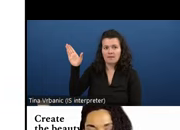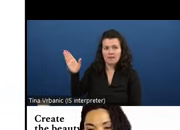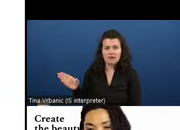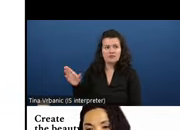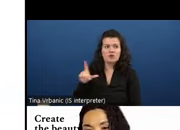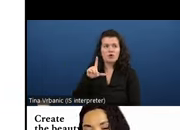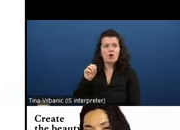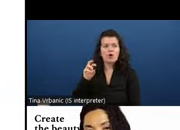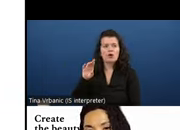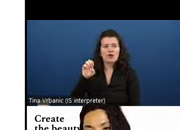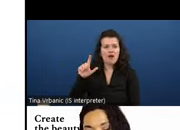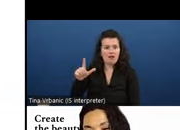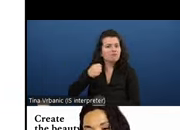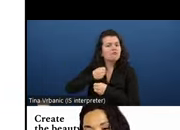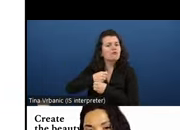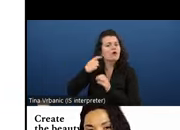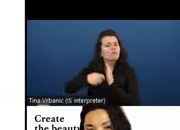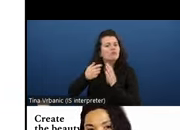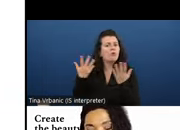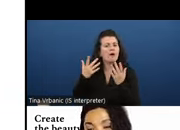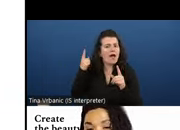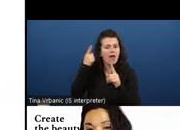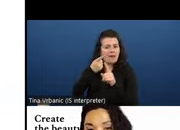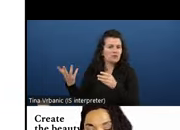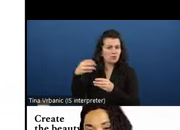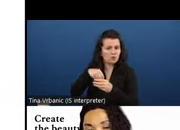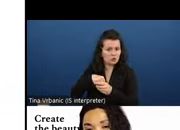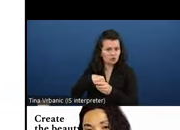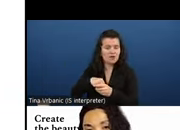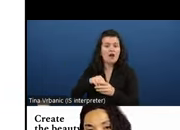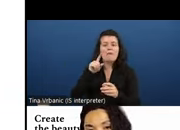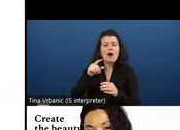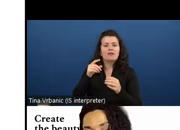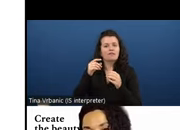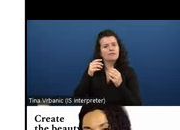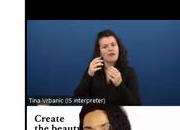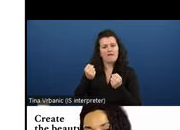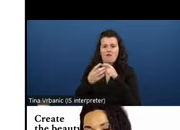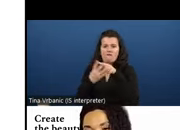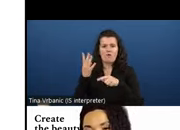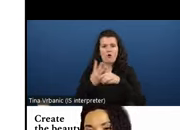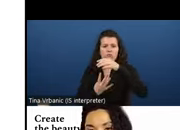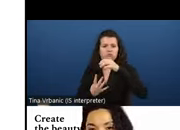initiatives, really are our priorities around four pillars, being a gender equity and LGBT